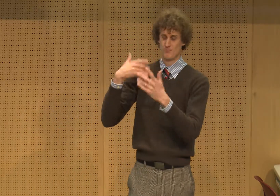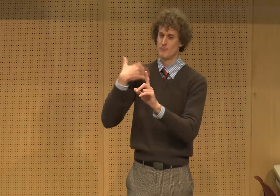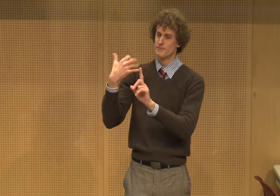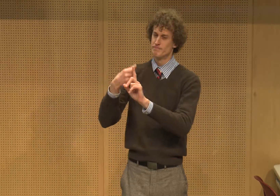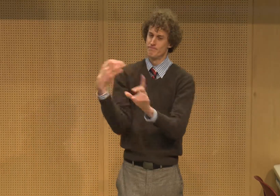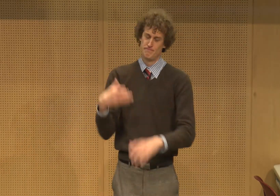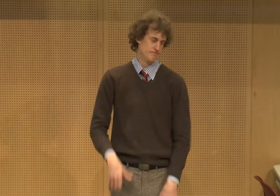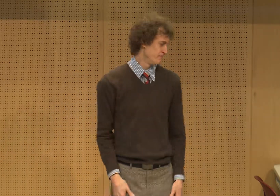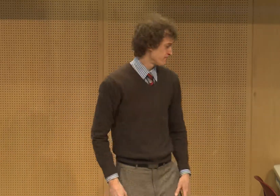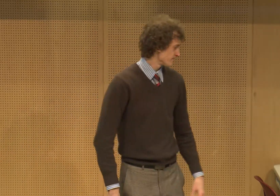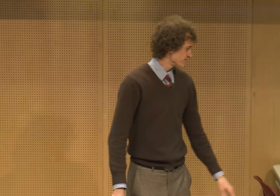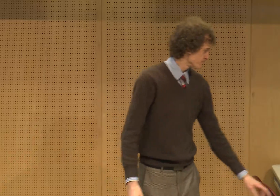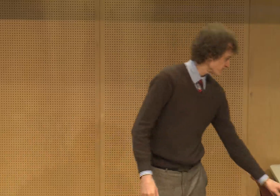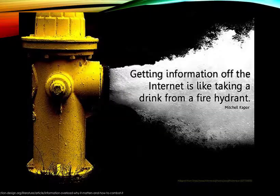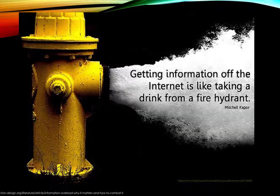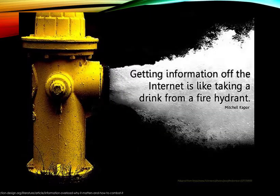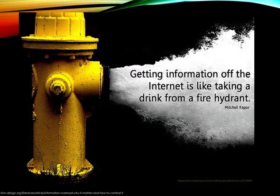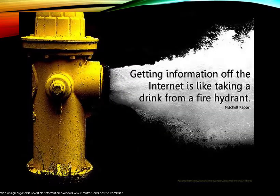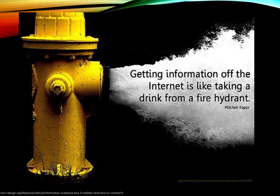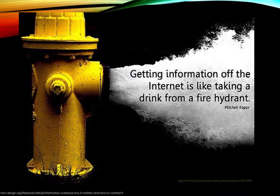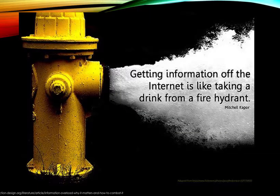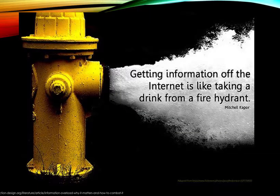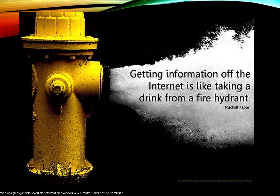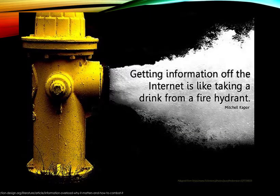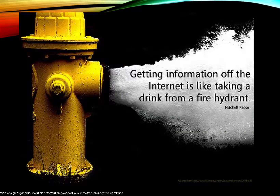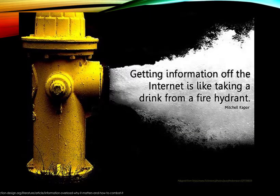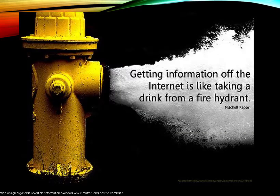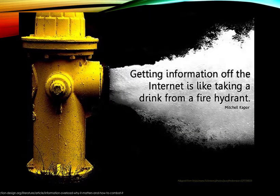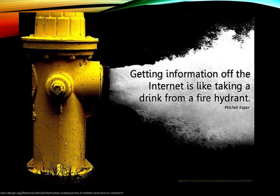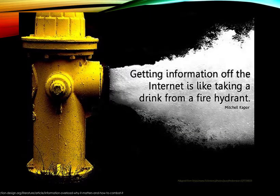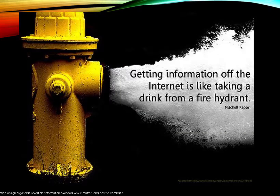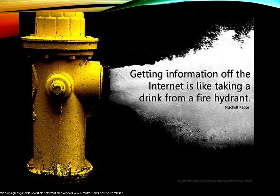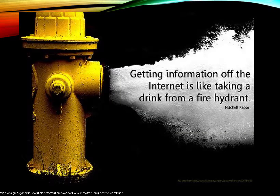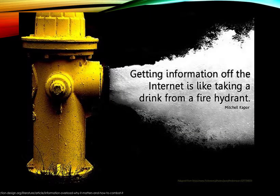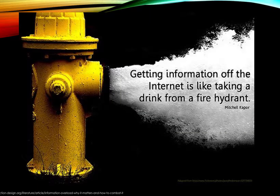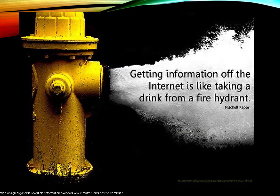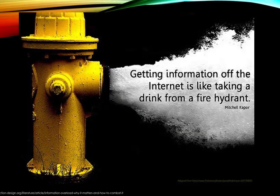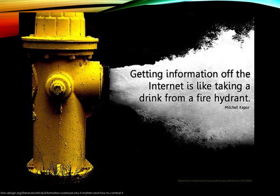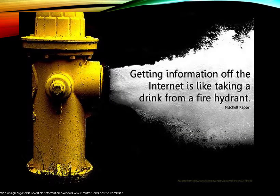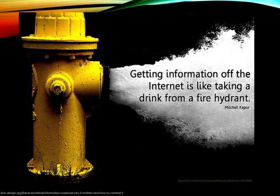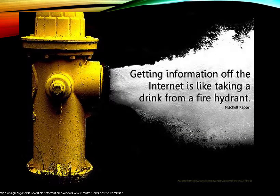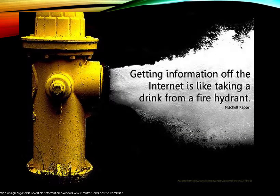and yet it became internet over phone line, but I'll talk more about that.